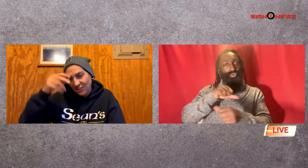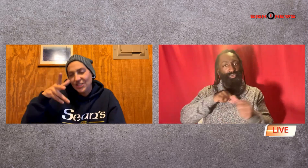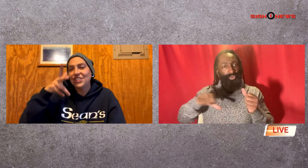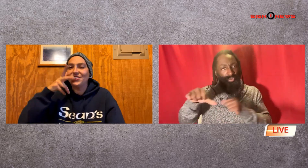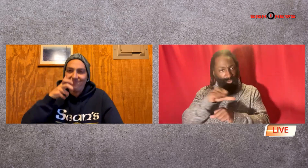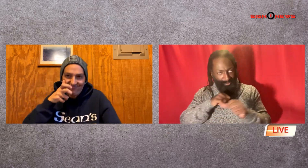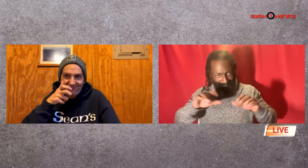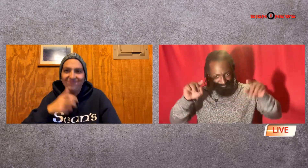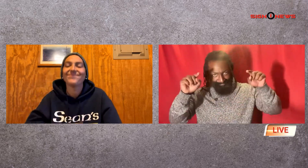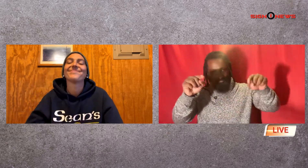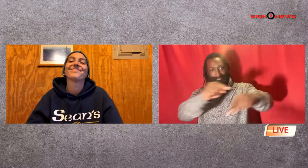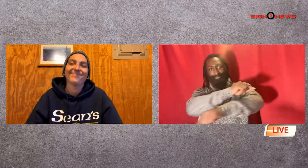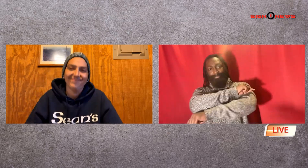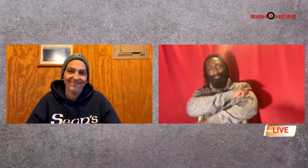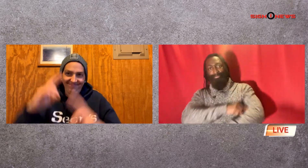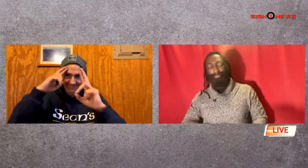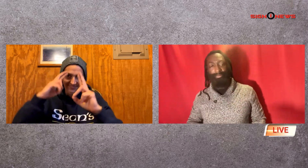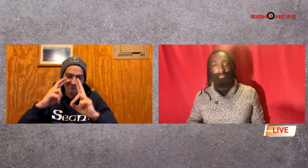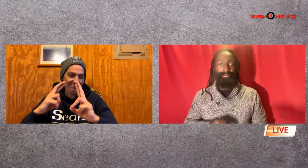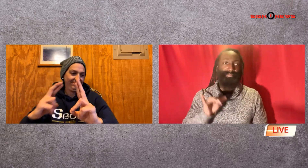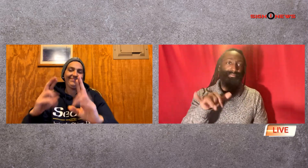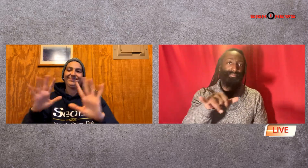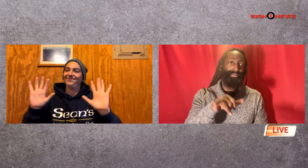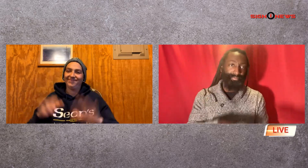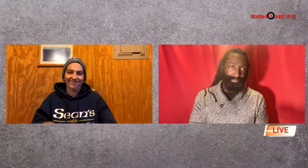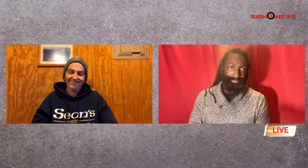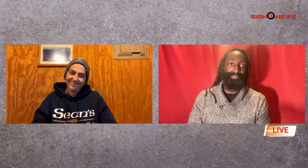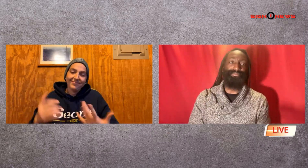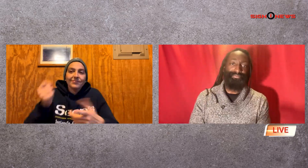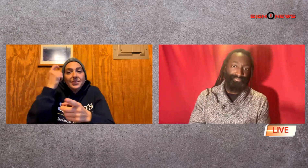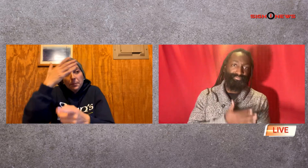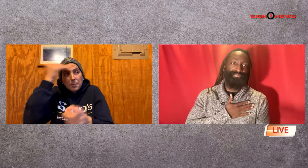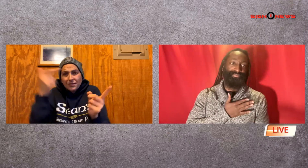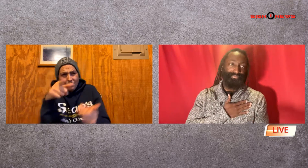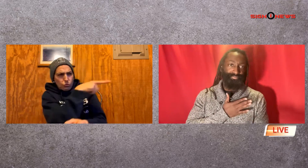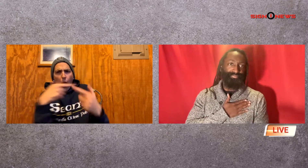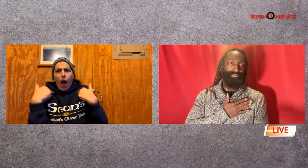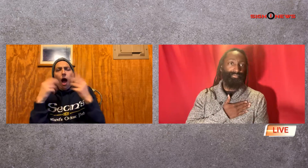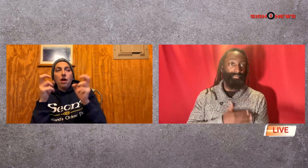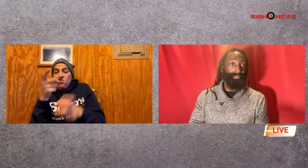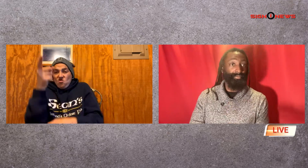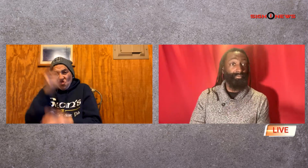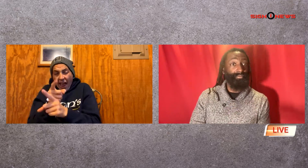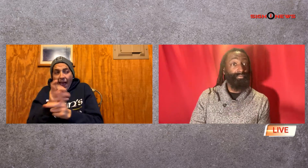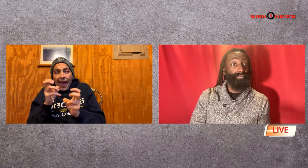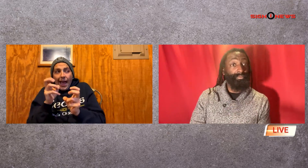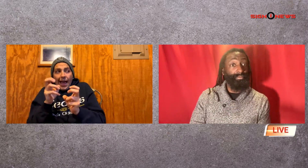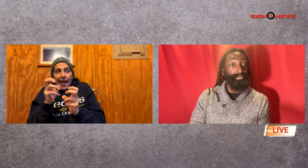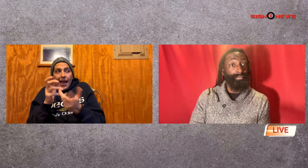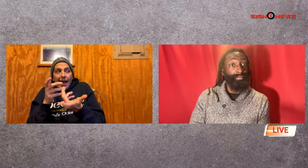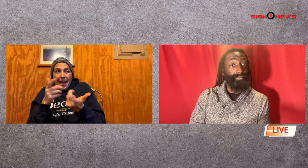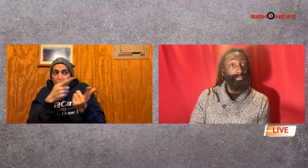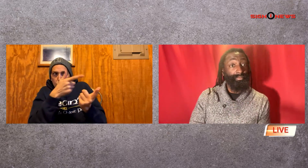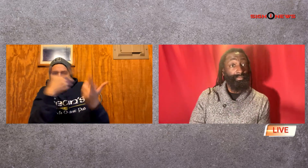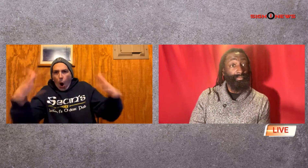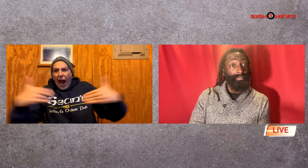can socialize with us and respect each other I understand because you're right hearing